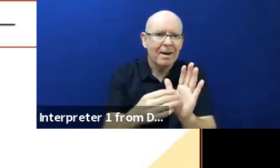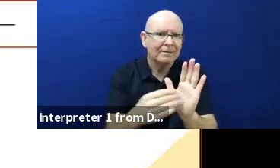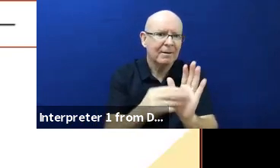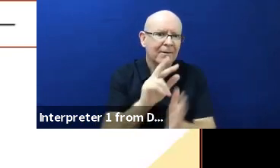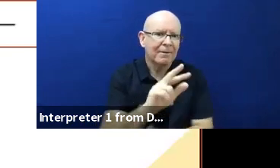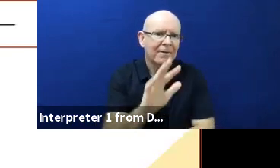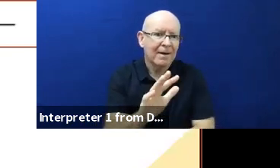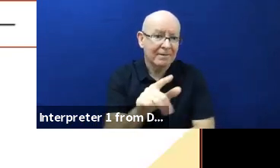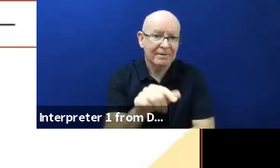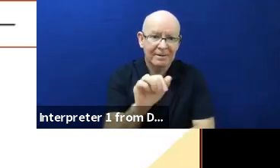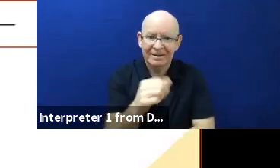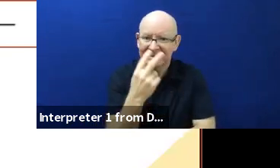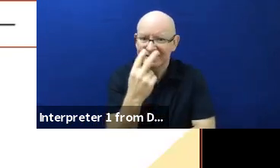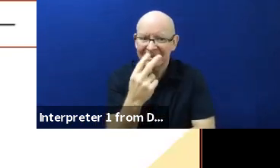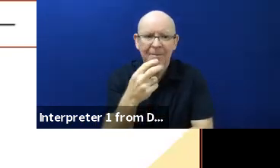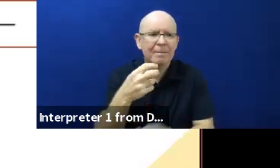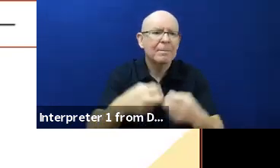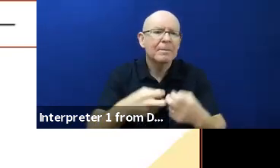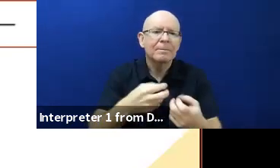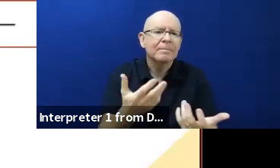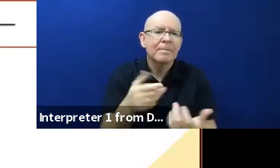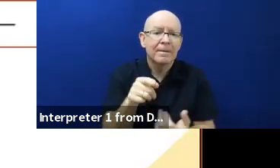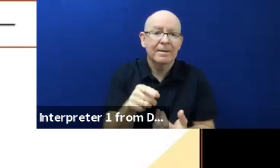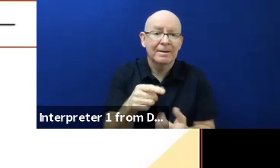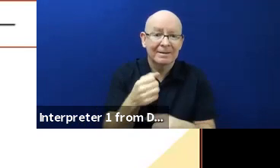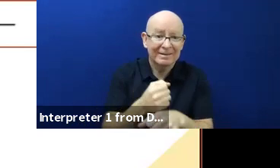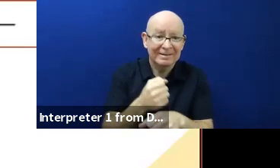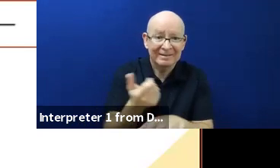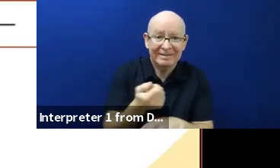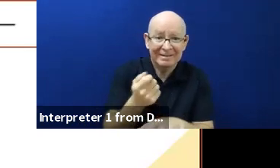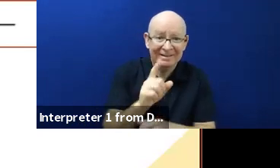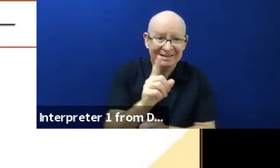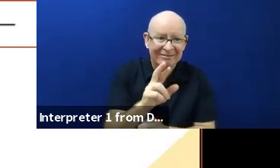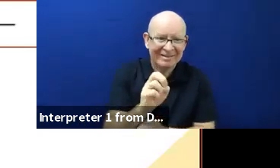cost of travelling, assistive devices or equipment for work or for personal use,